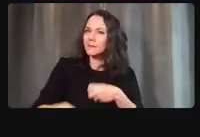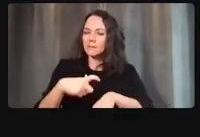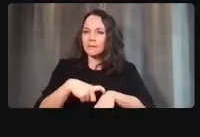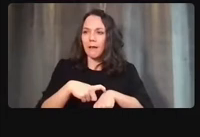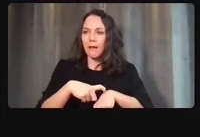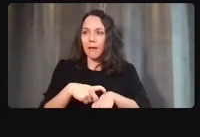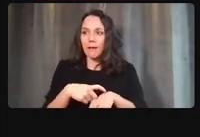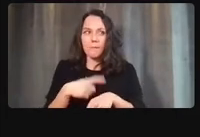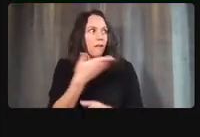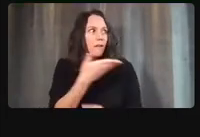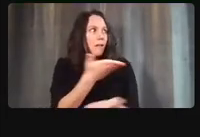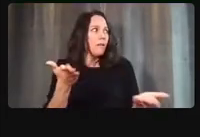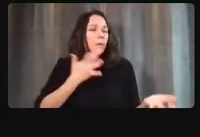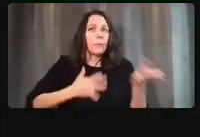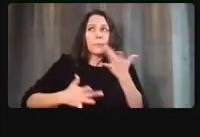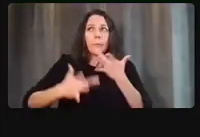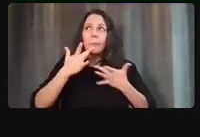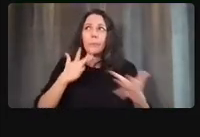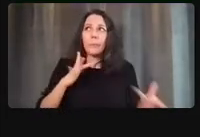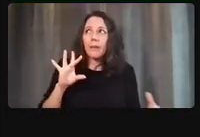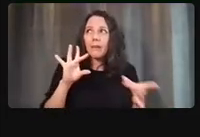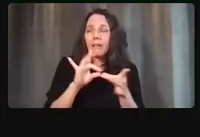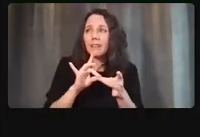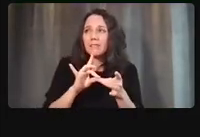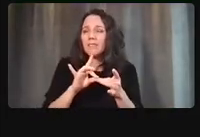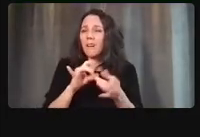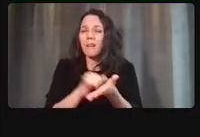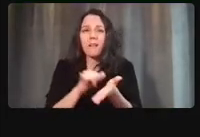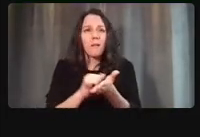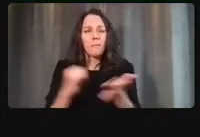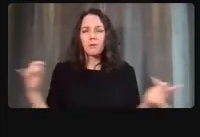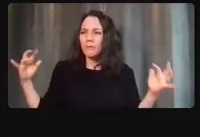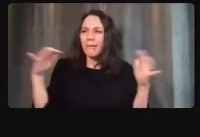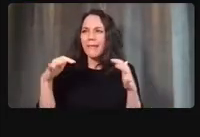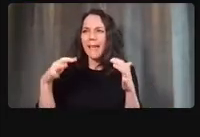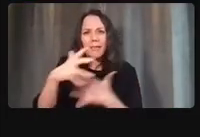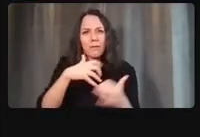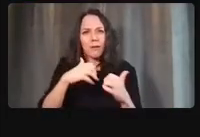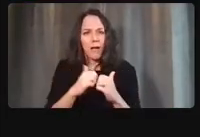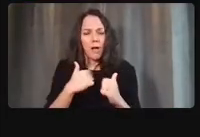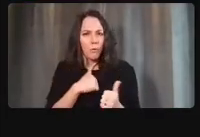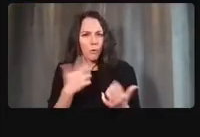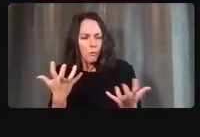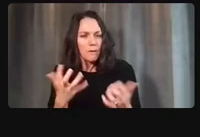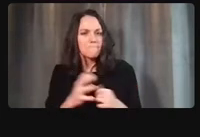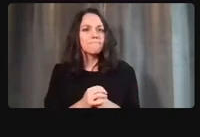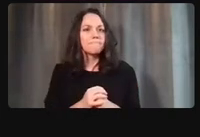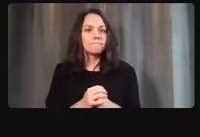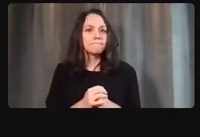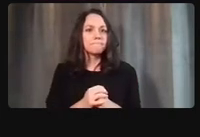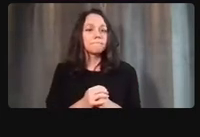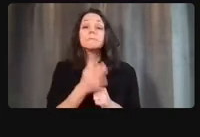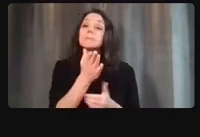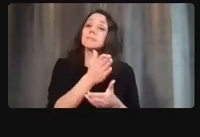to really gather in the ways that we want to. And so some of these numbers that we've been collecting or kind of tracking as